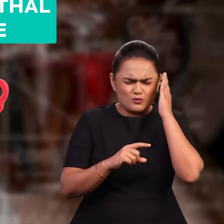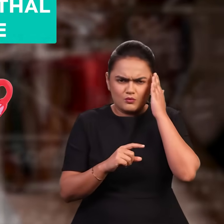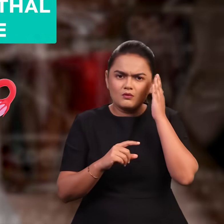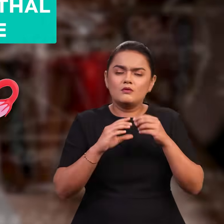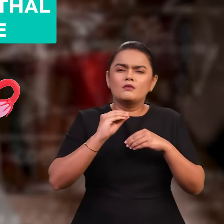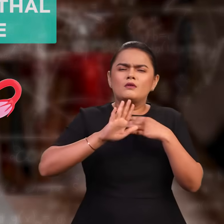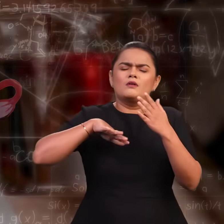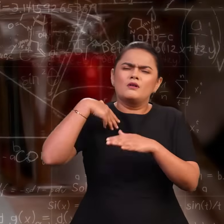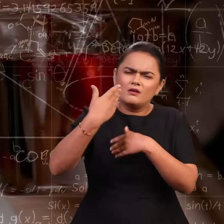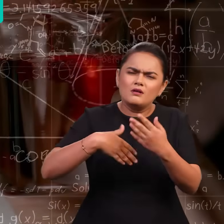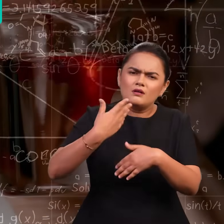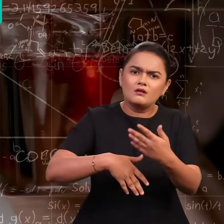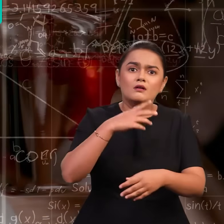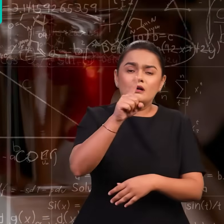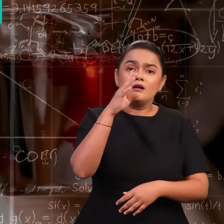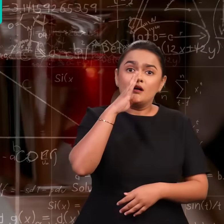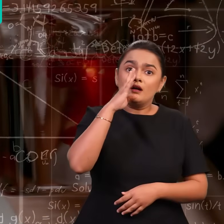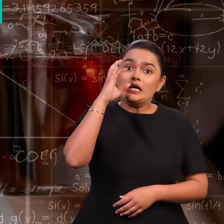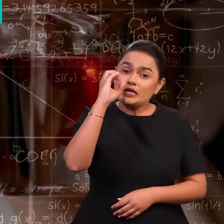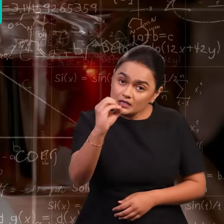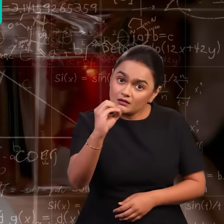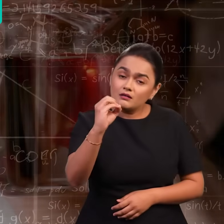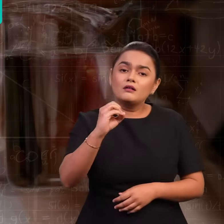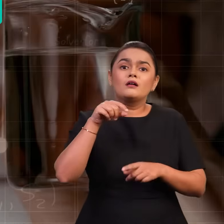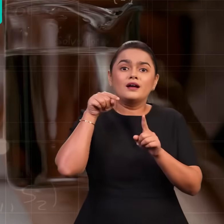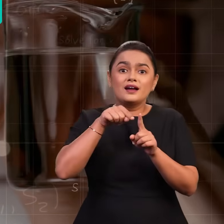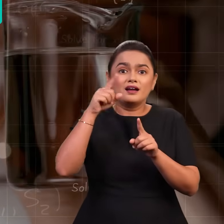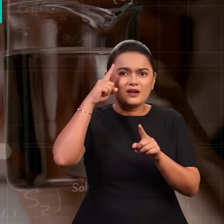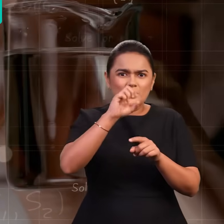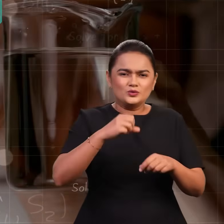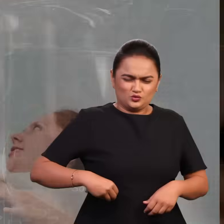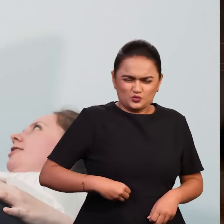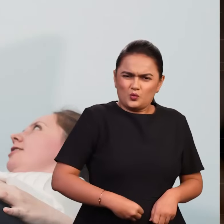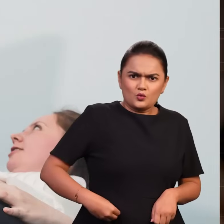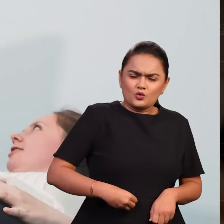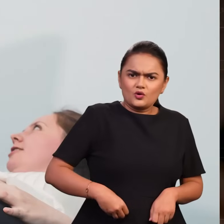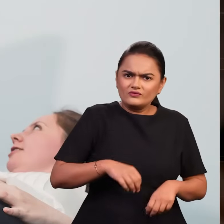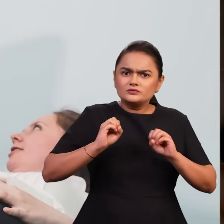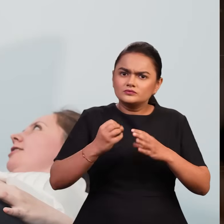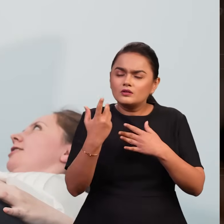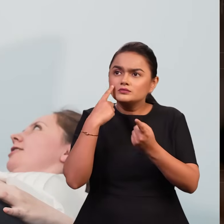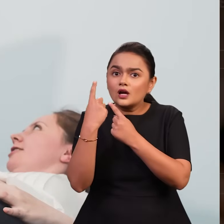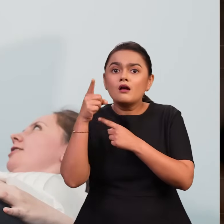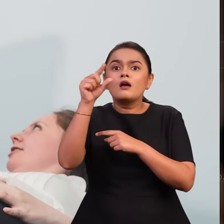But in the early 1990s, eventually, based on this sonographical criteria,